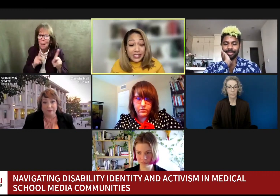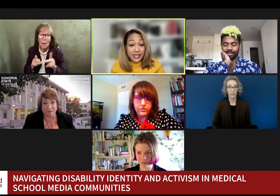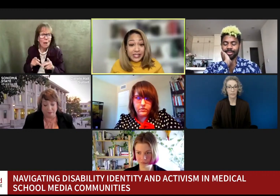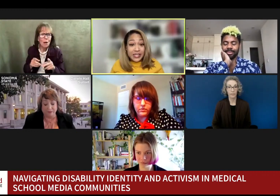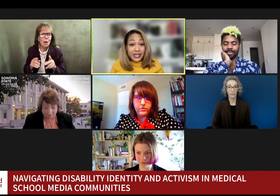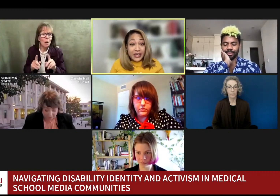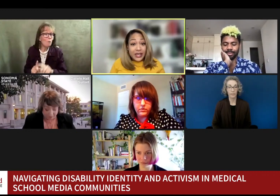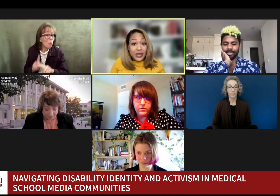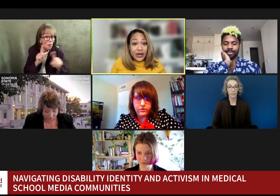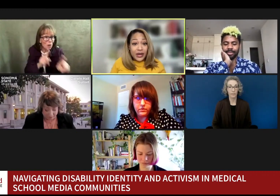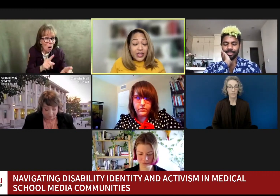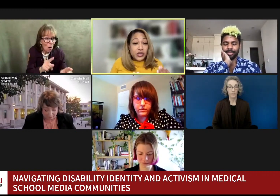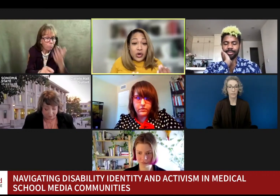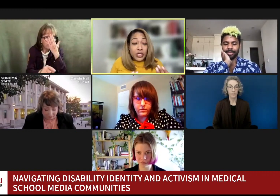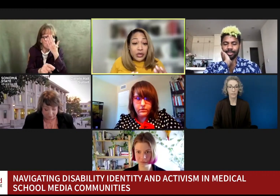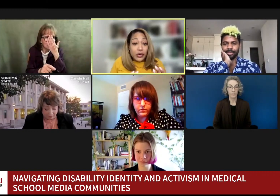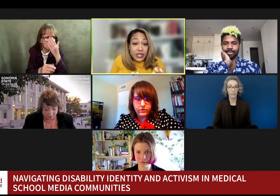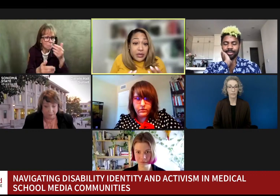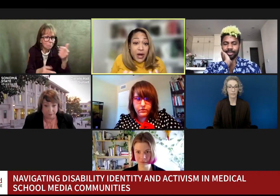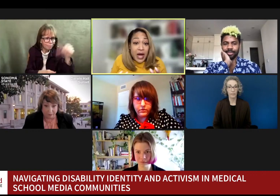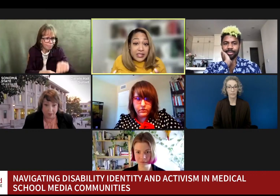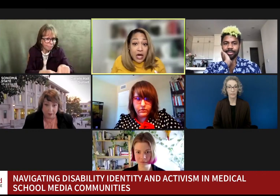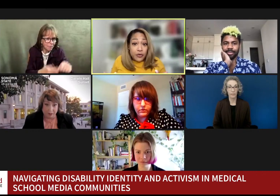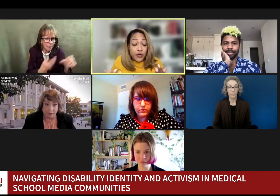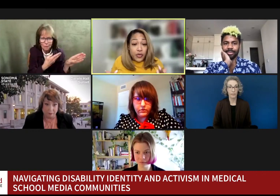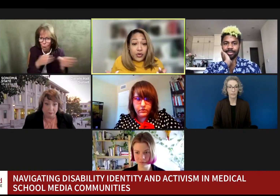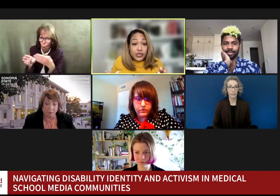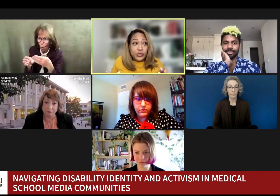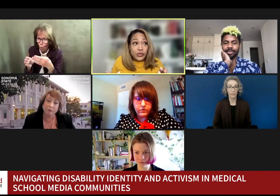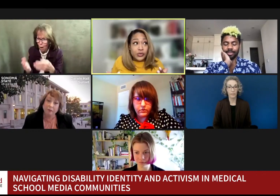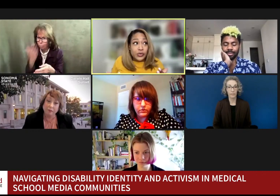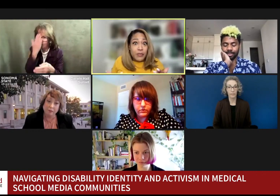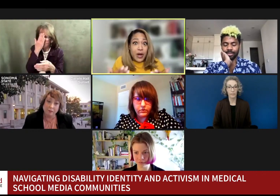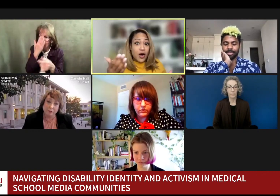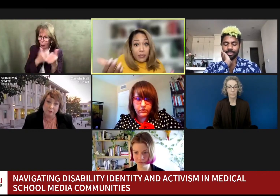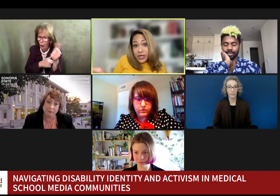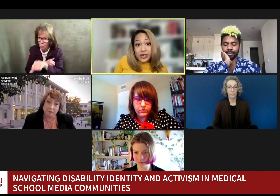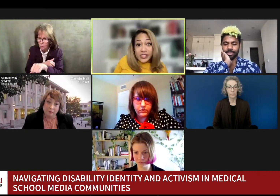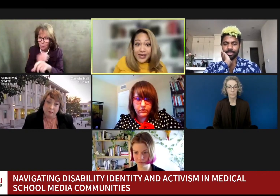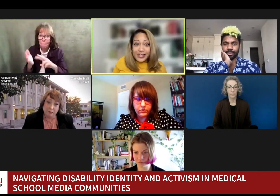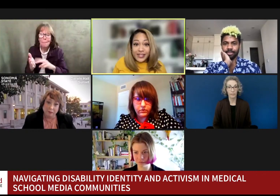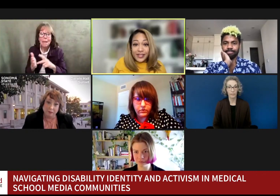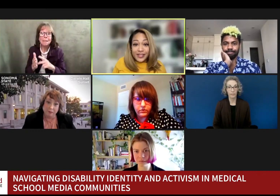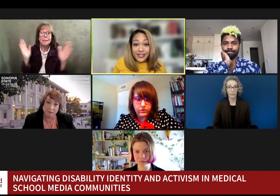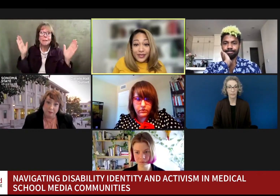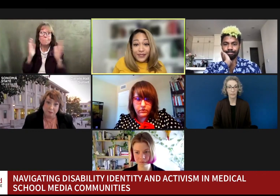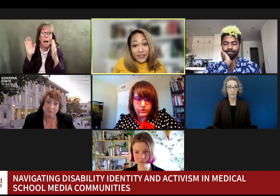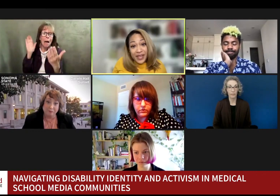instances is only closing the box down for those who are minoritized.